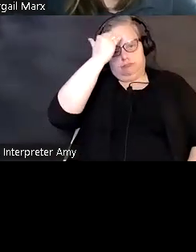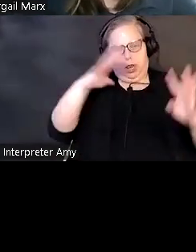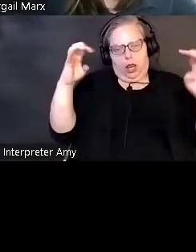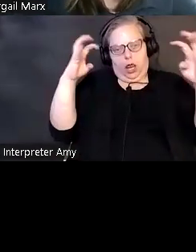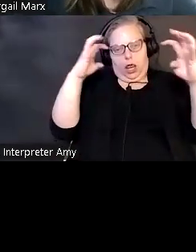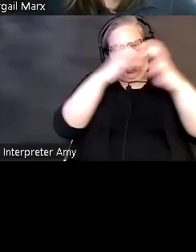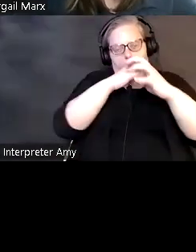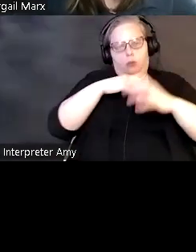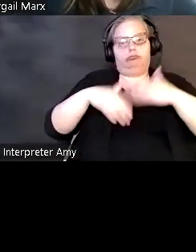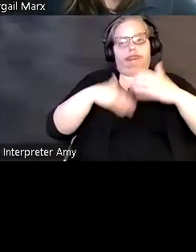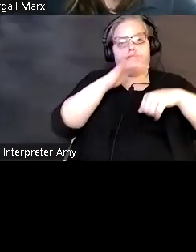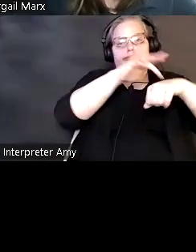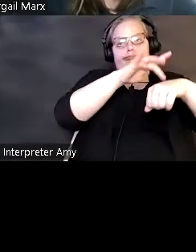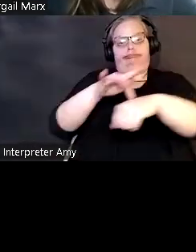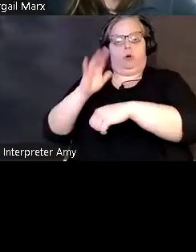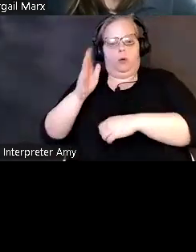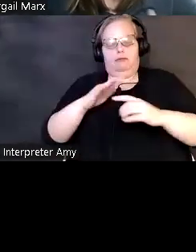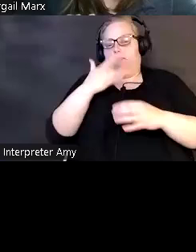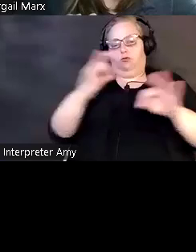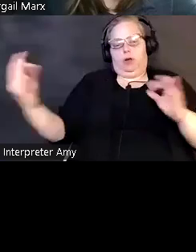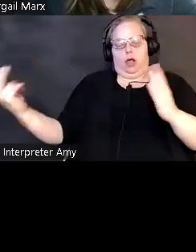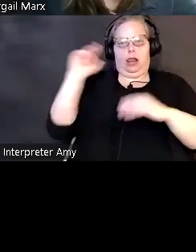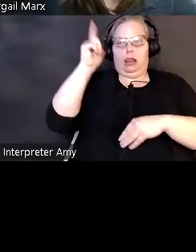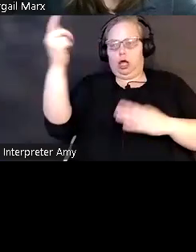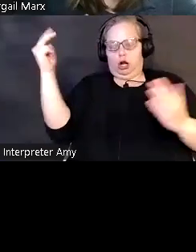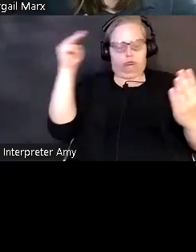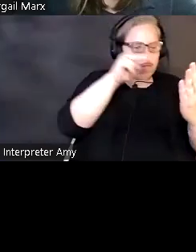little bit, but please feel free to come back to these slides and read through them, also reach